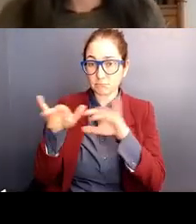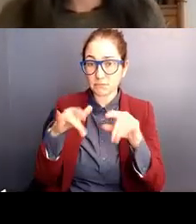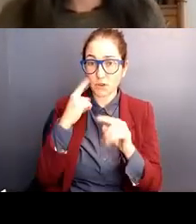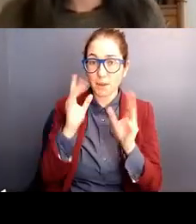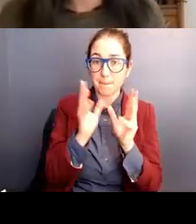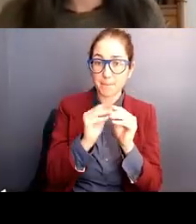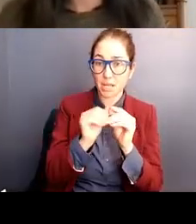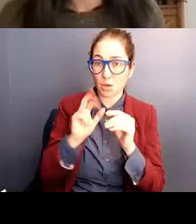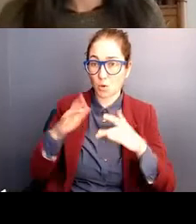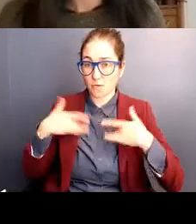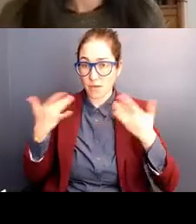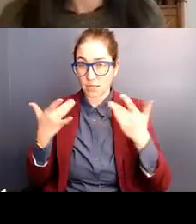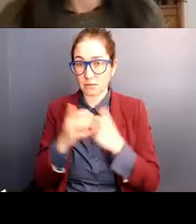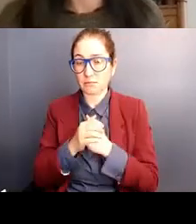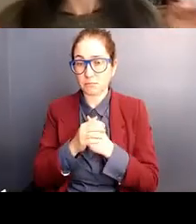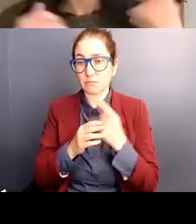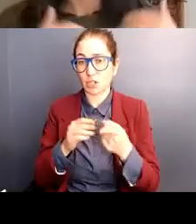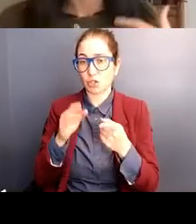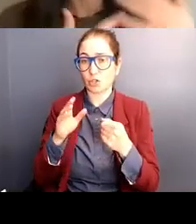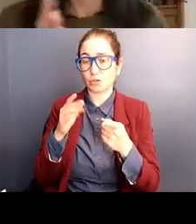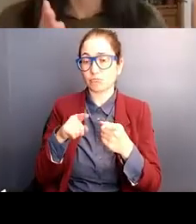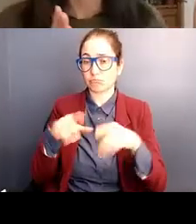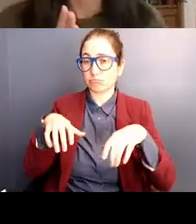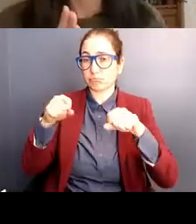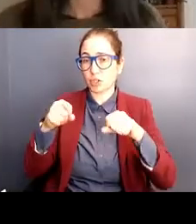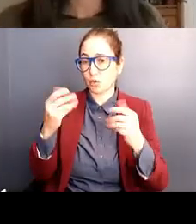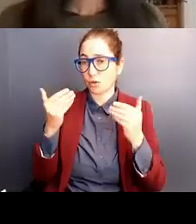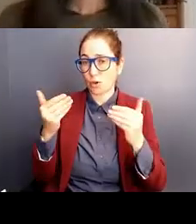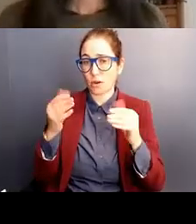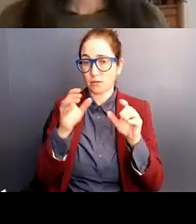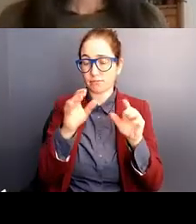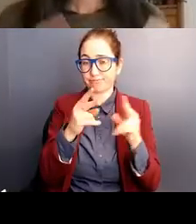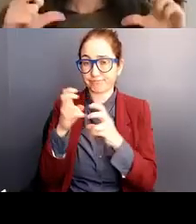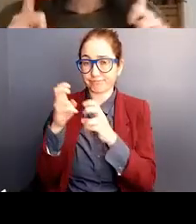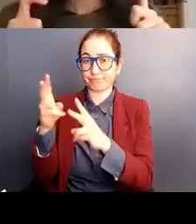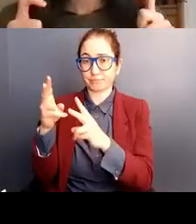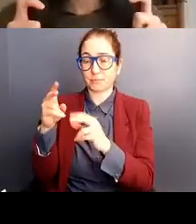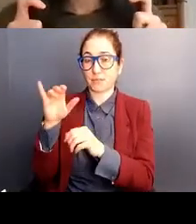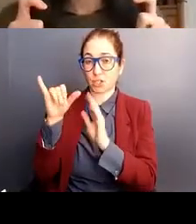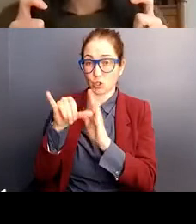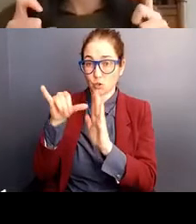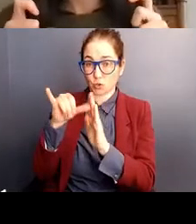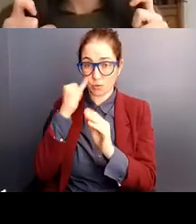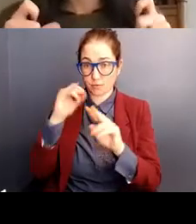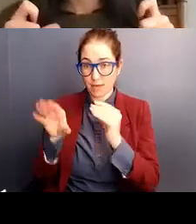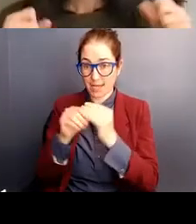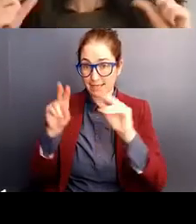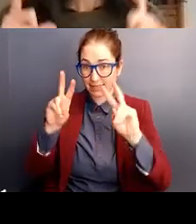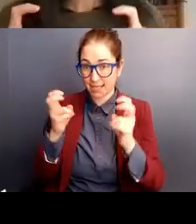and that you put on and you're just going to put it on YouTube, and you're adding the title and maybe your logo, if you're just